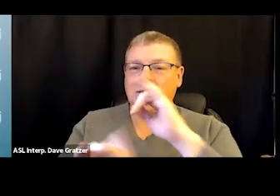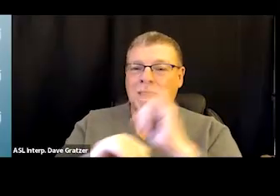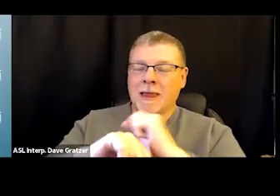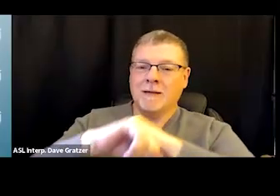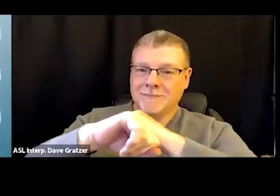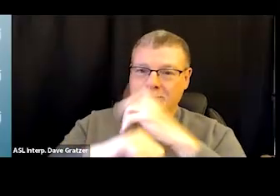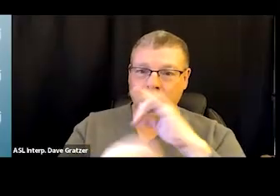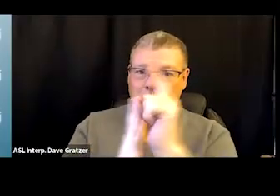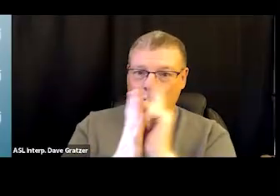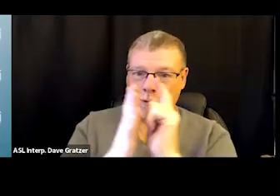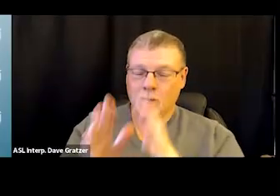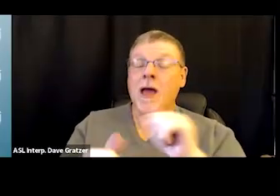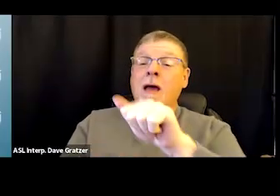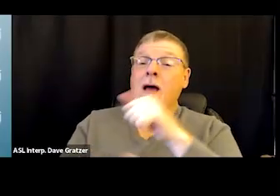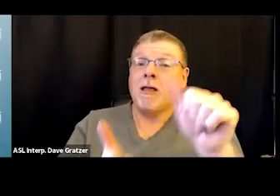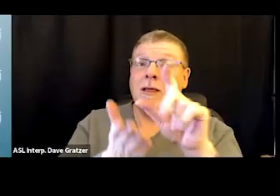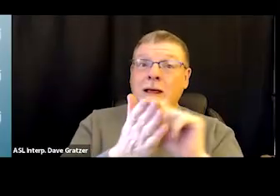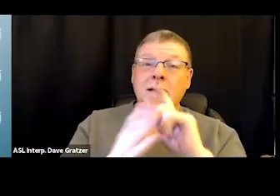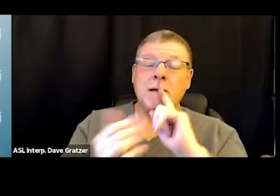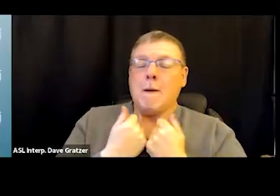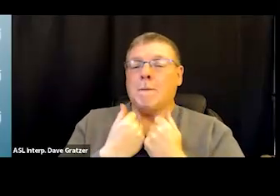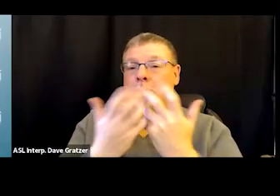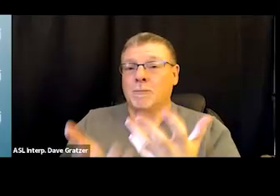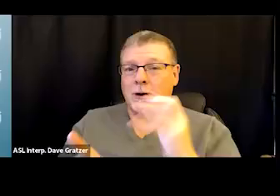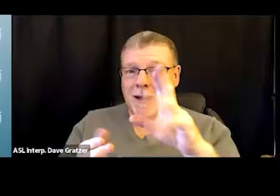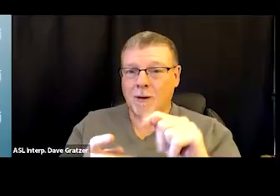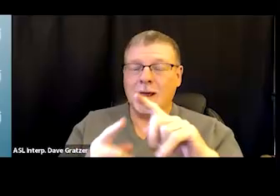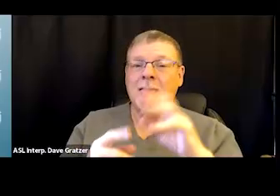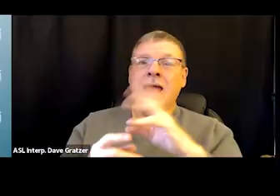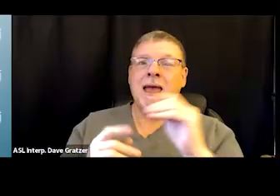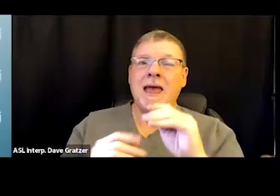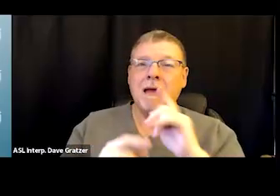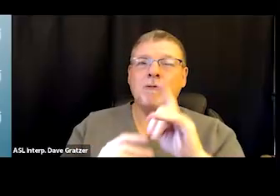Other published articles include Burnout and Compassion Fatigue: What Lawyers Need